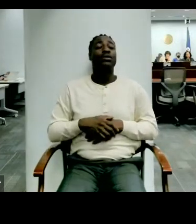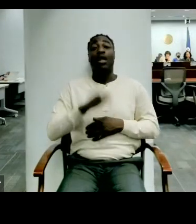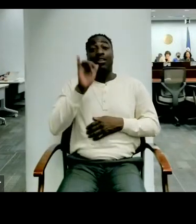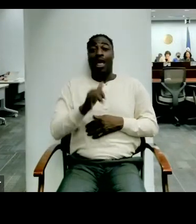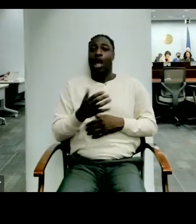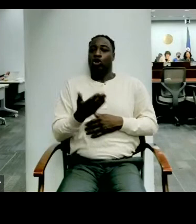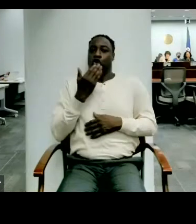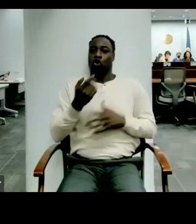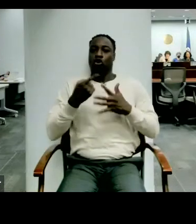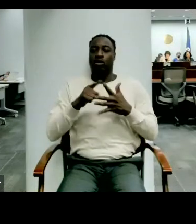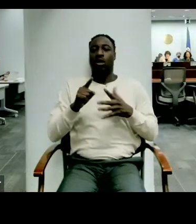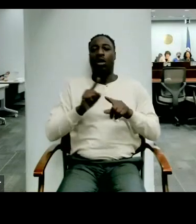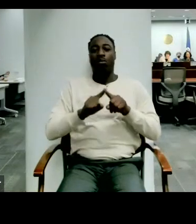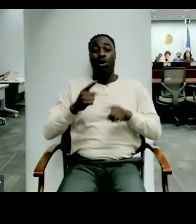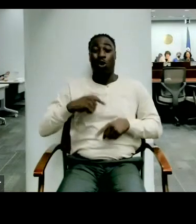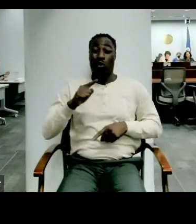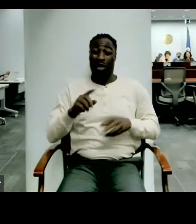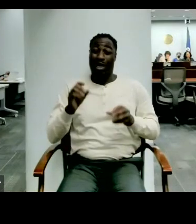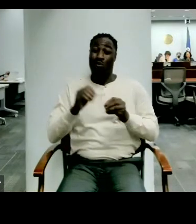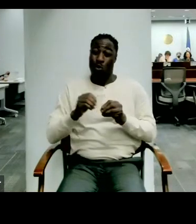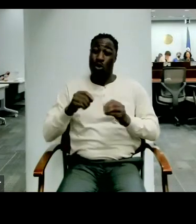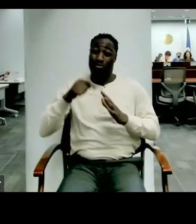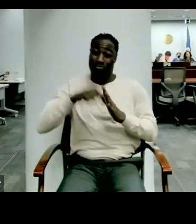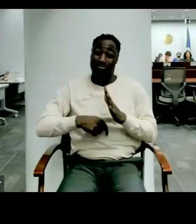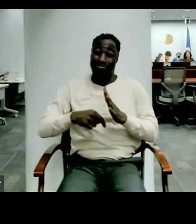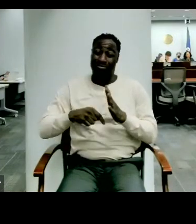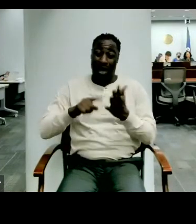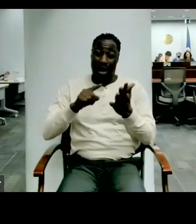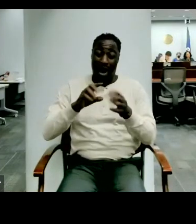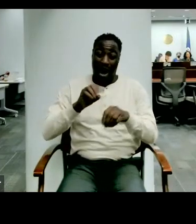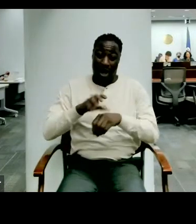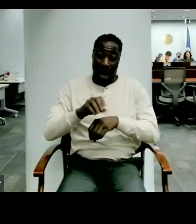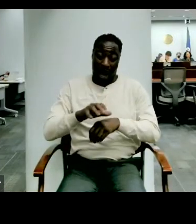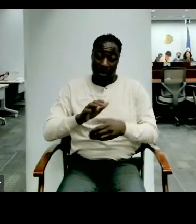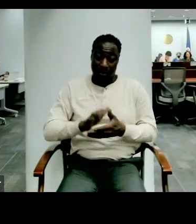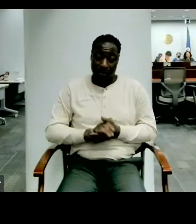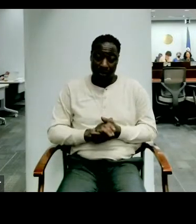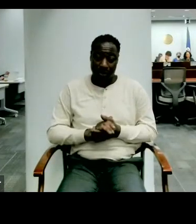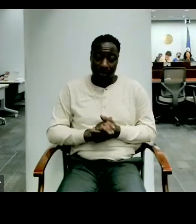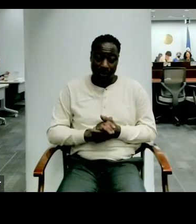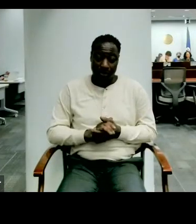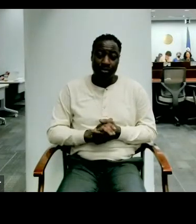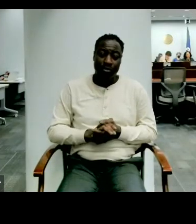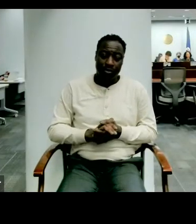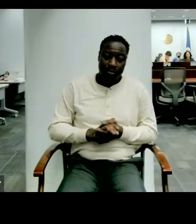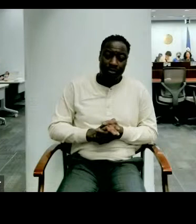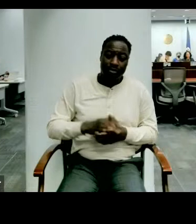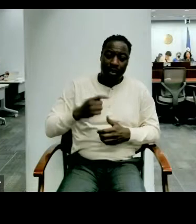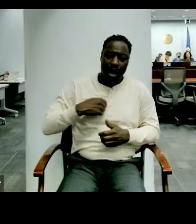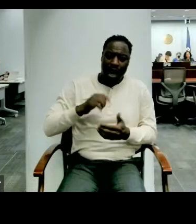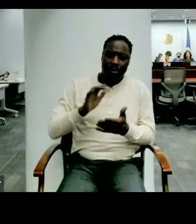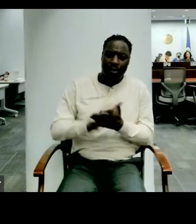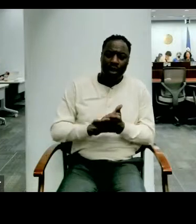We need more guidance. The um, there are efforts afoot and I believe the Commission is aware,